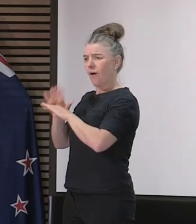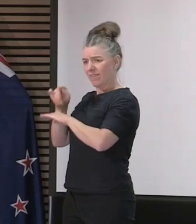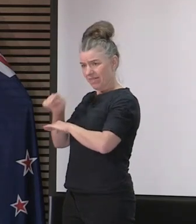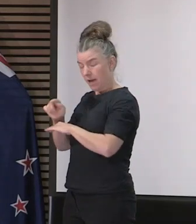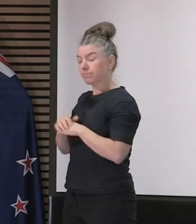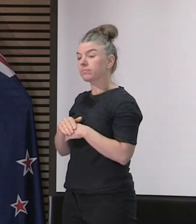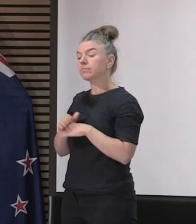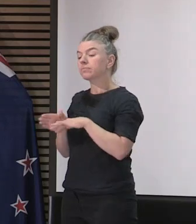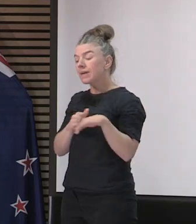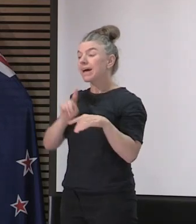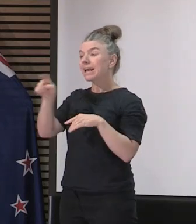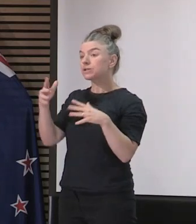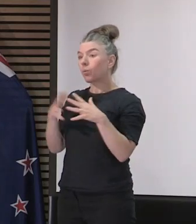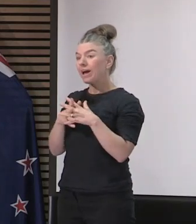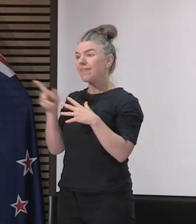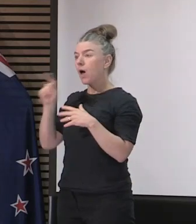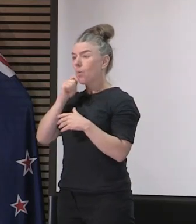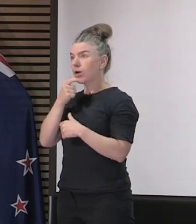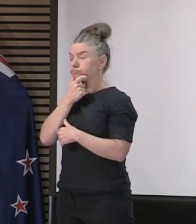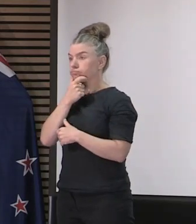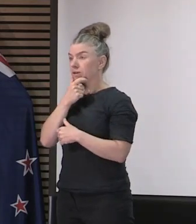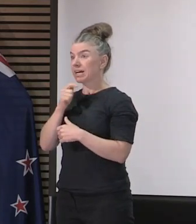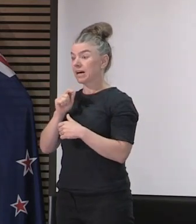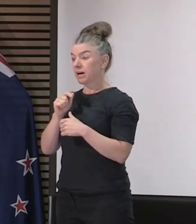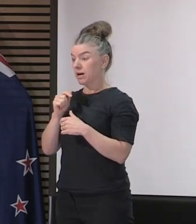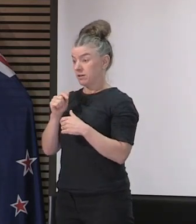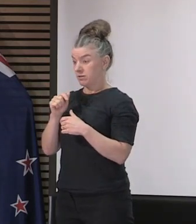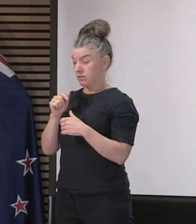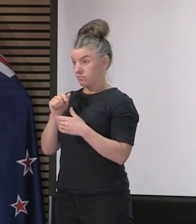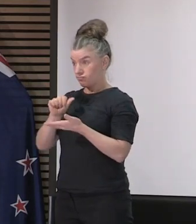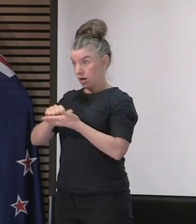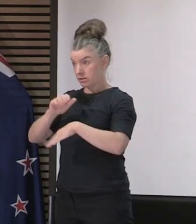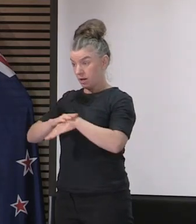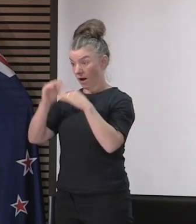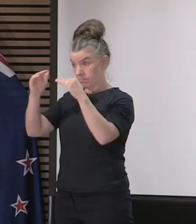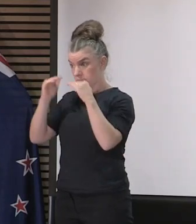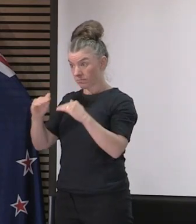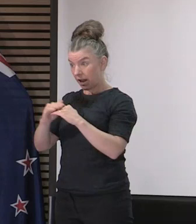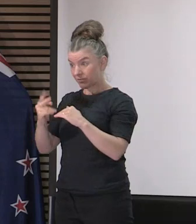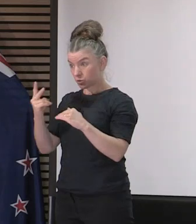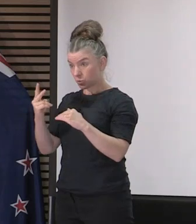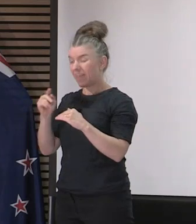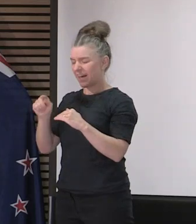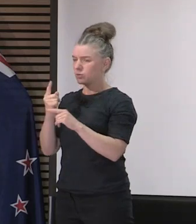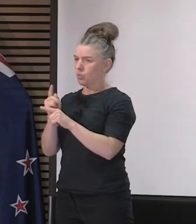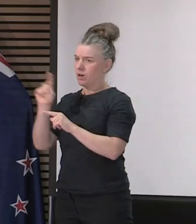That is what is being considered today did it next